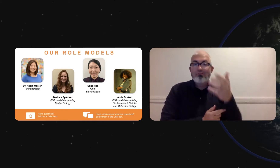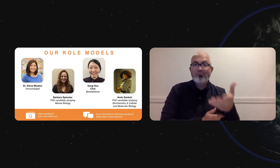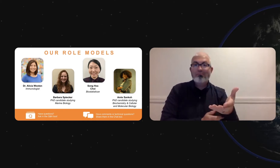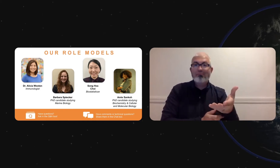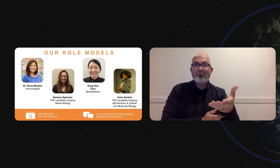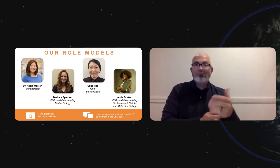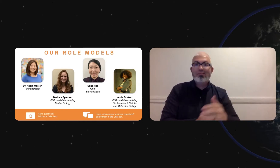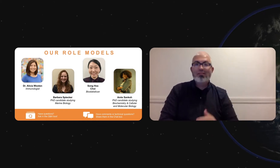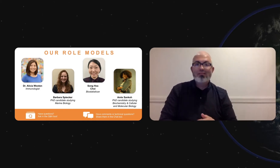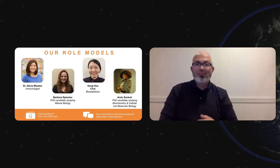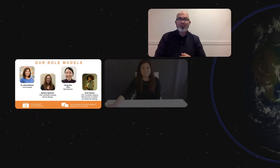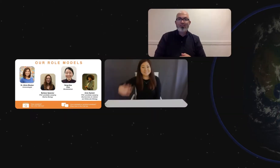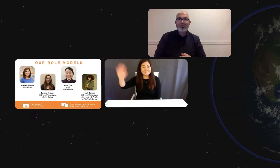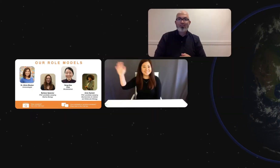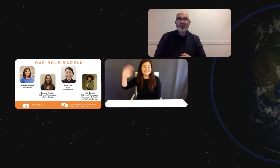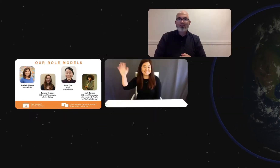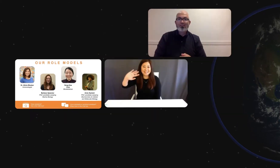Hi!